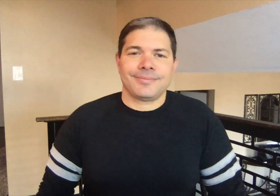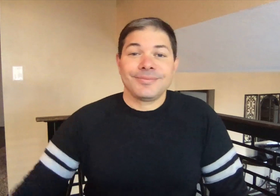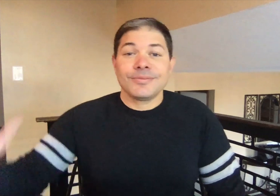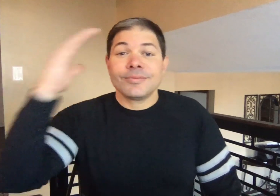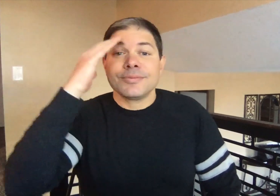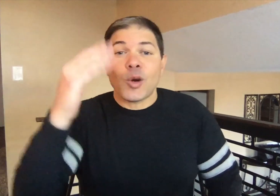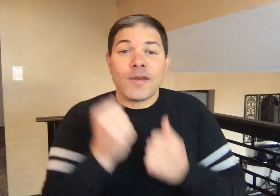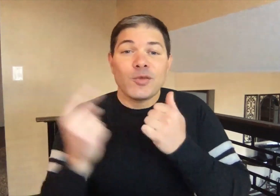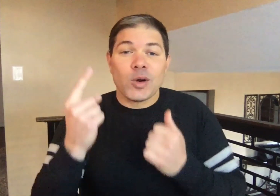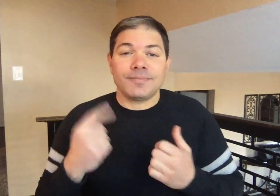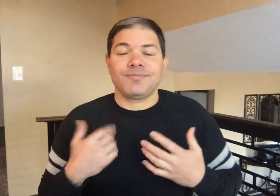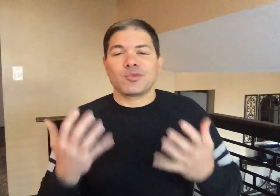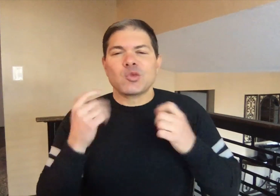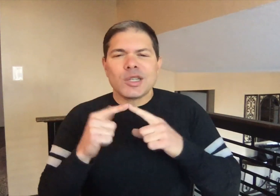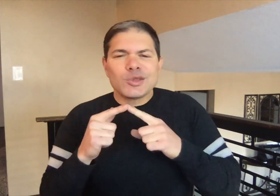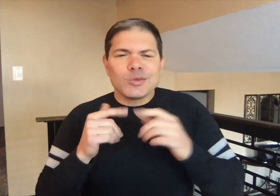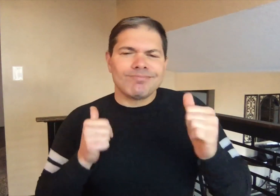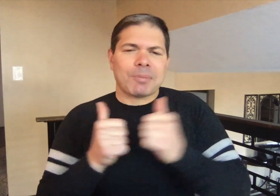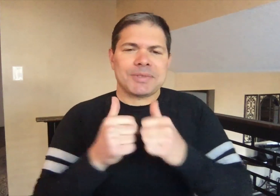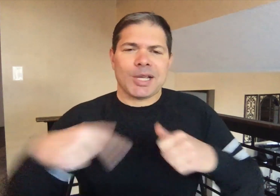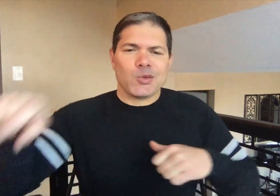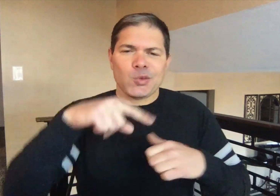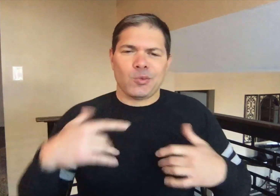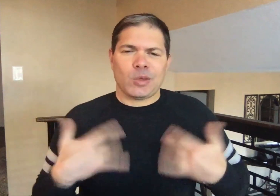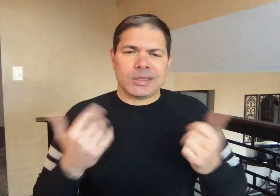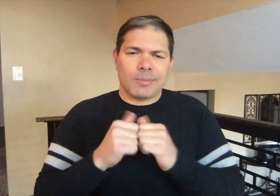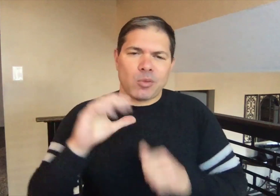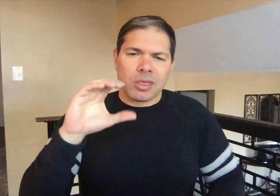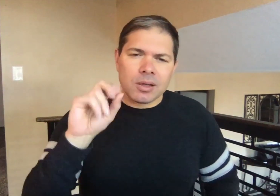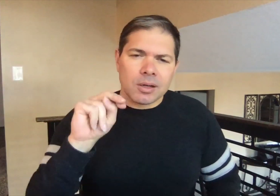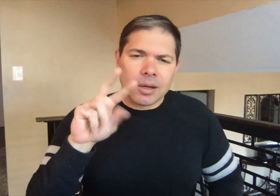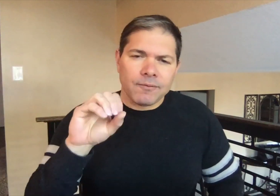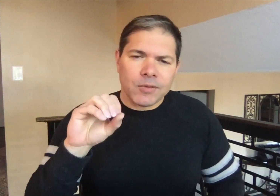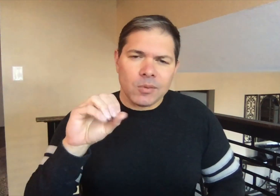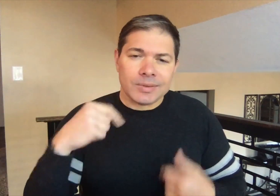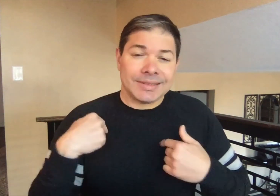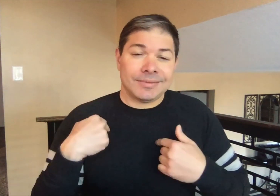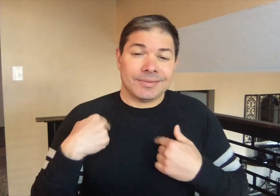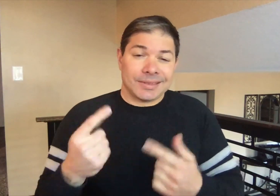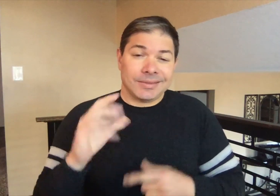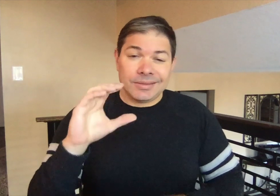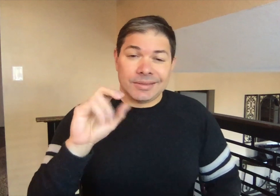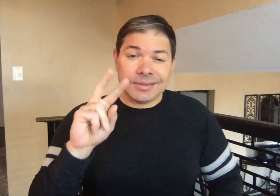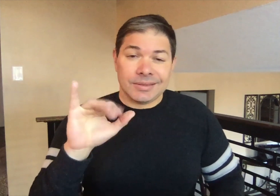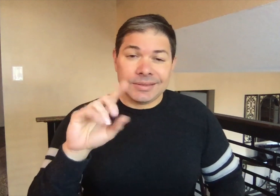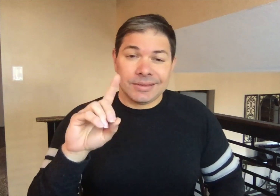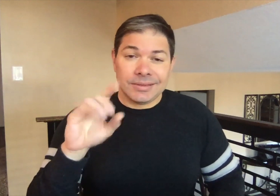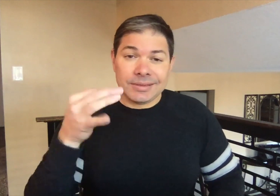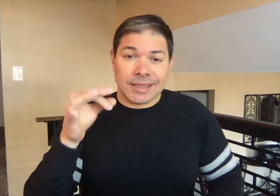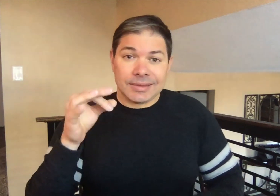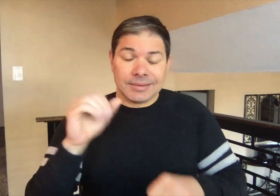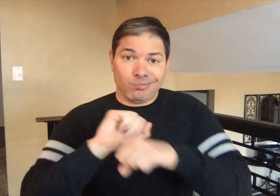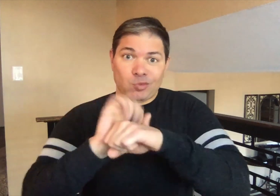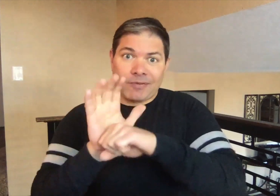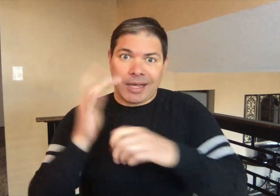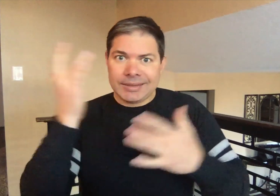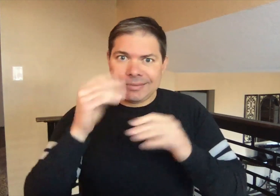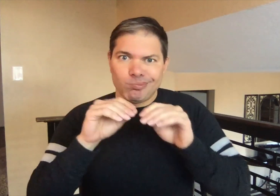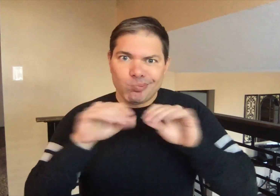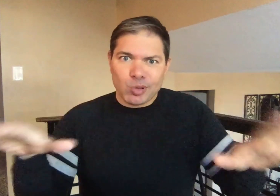Hello Everyone! I want to catch you all up on what has been happening at Convo since the beginning of the COVID-19 outbreak.